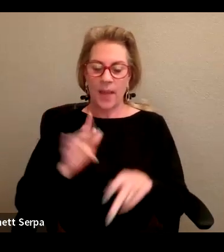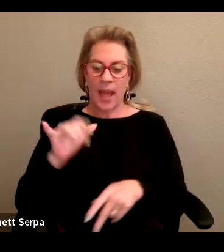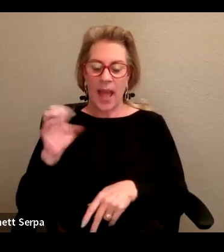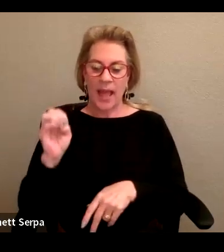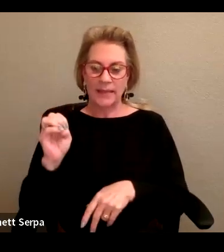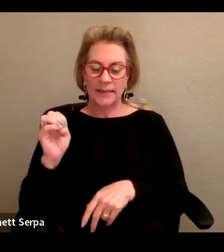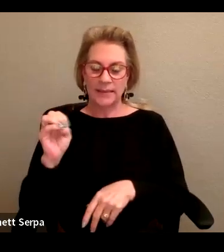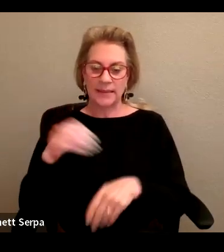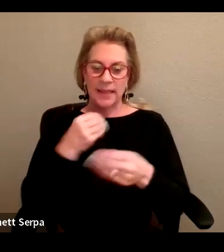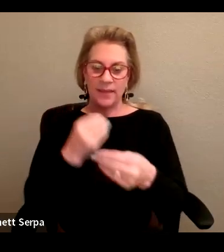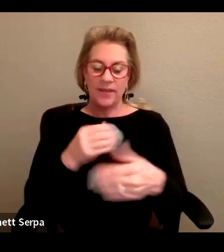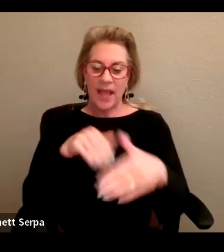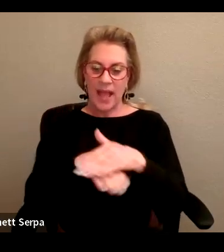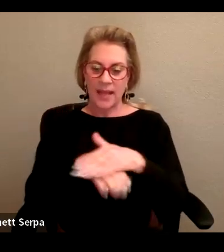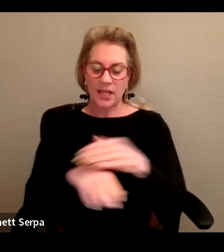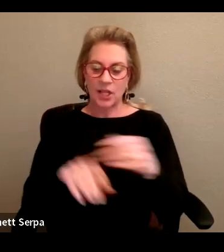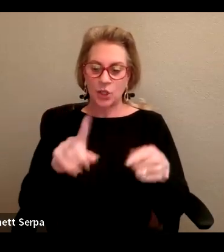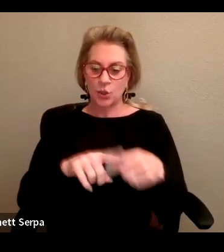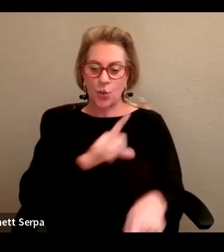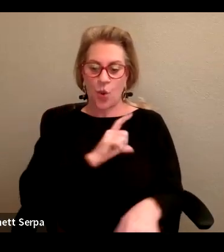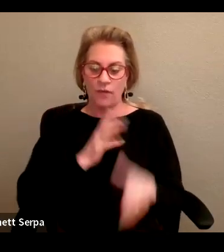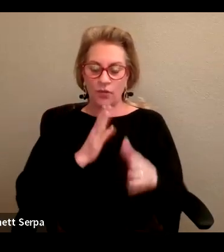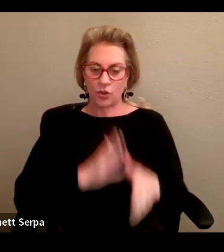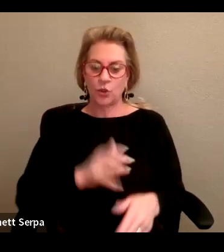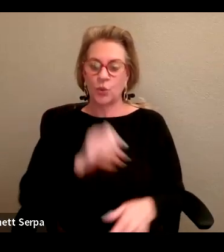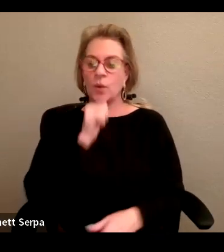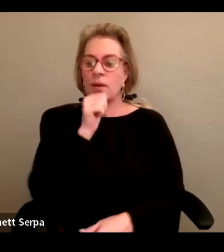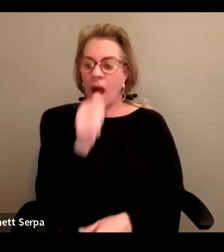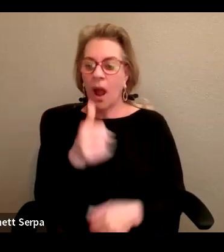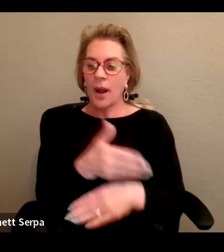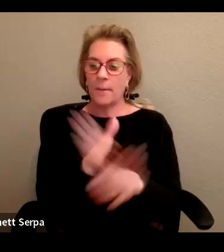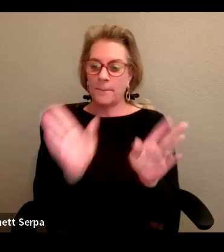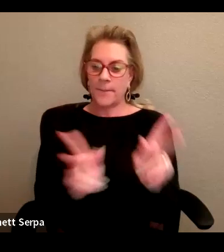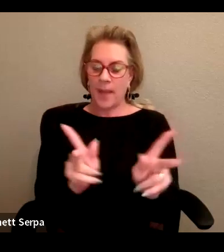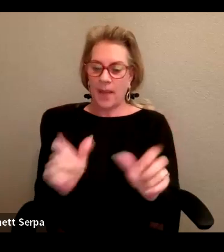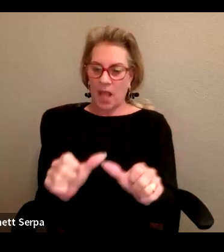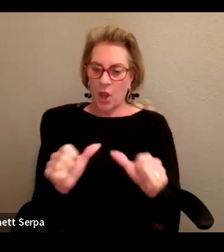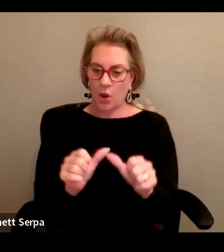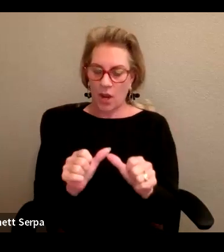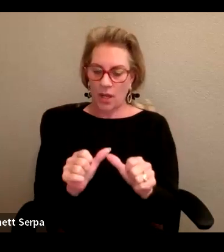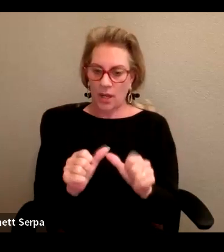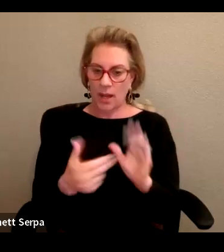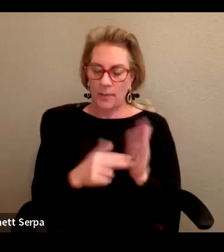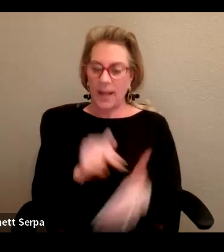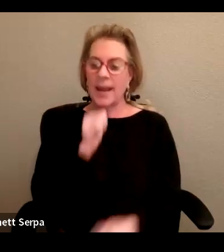access to ice officers to non-public areas that's this includes non-public areas of a library of